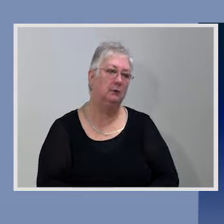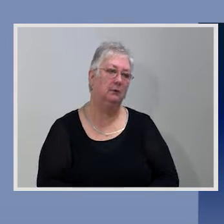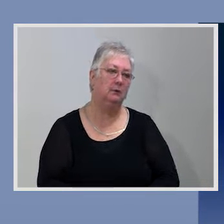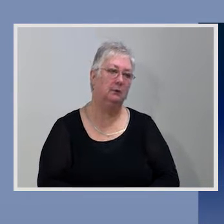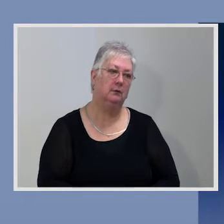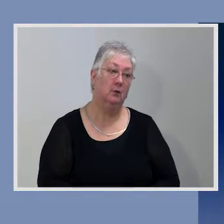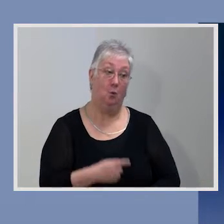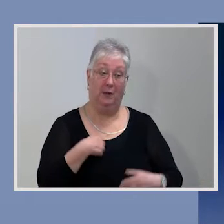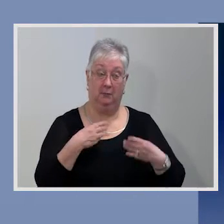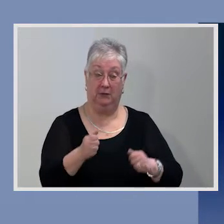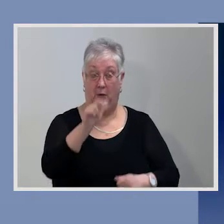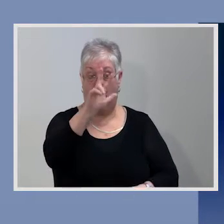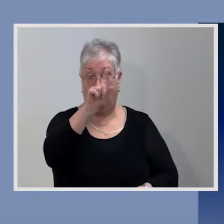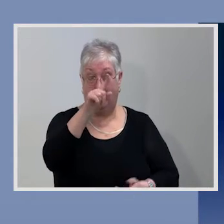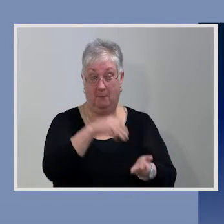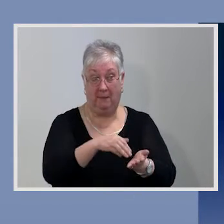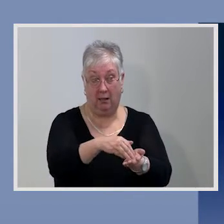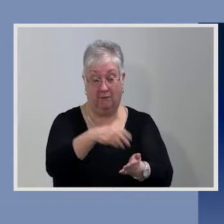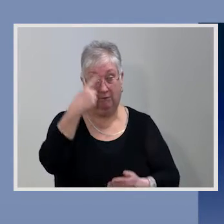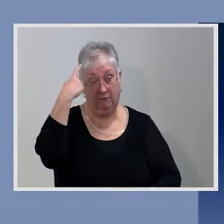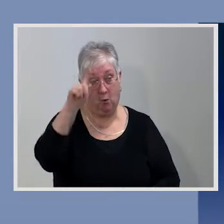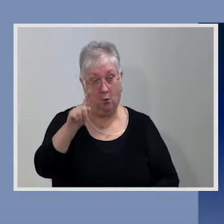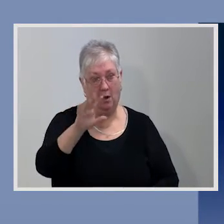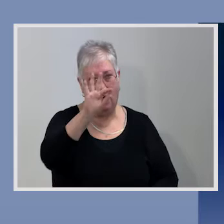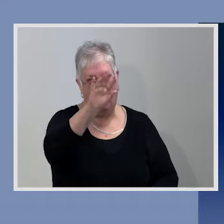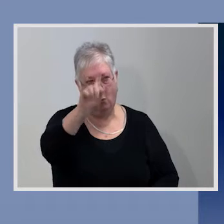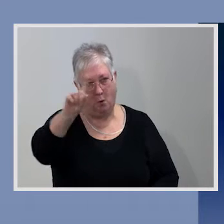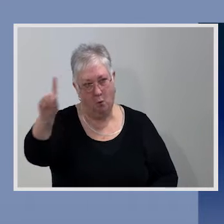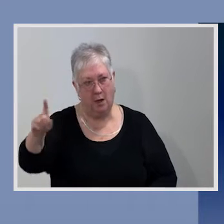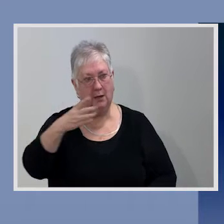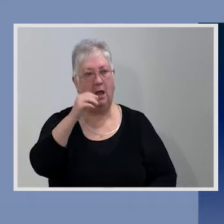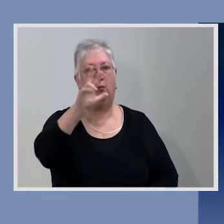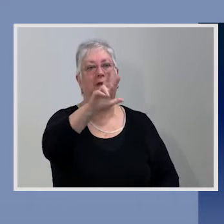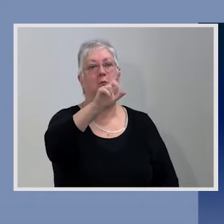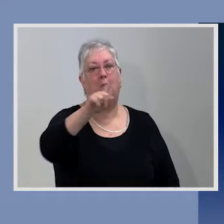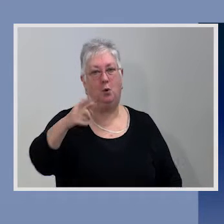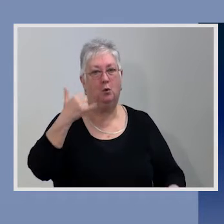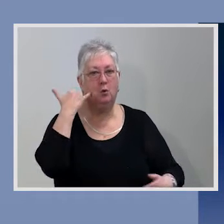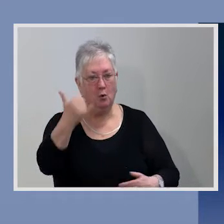CENTER AND 311 CALL CENTERS AND $22 MILLION TO OPERATE OUR CRIME